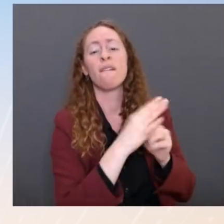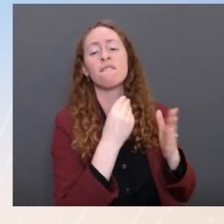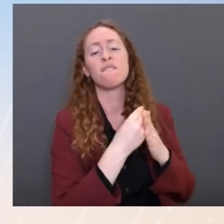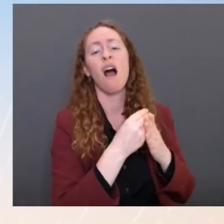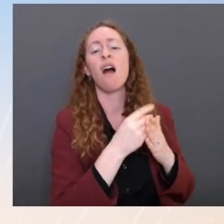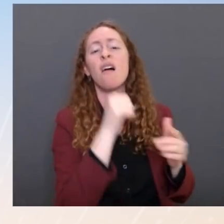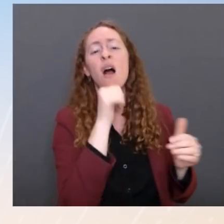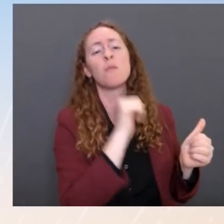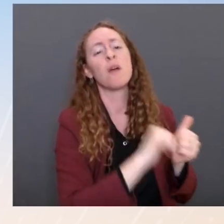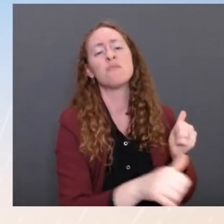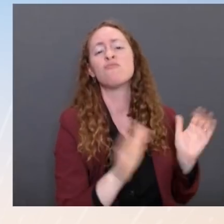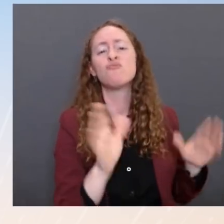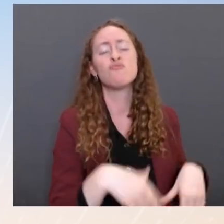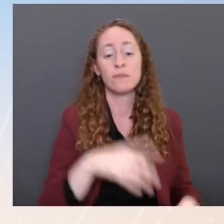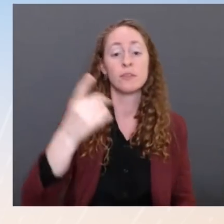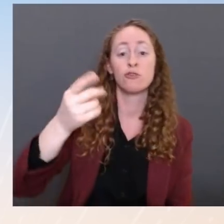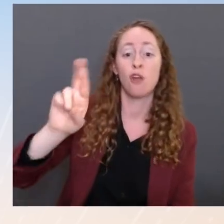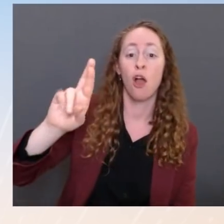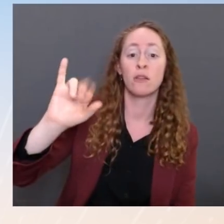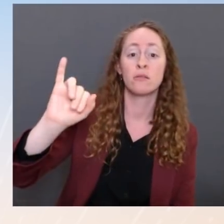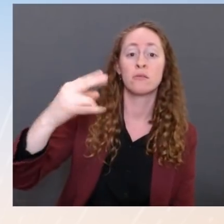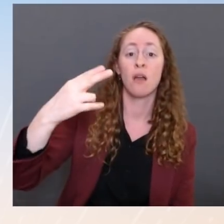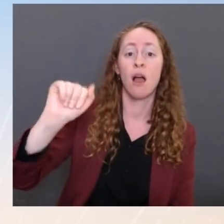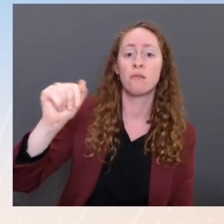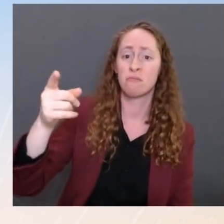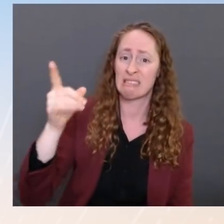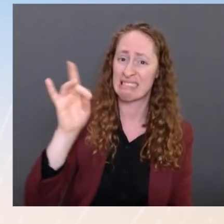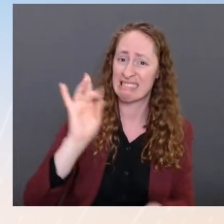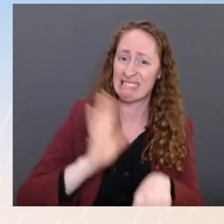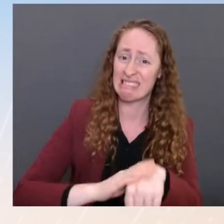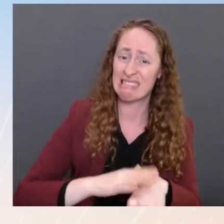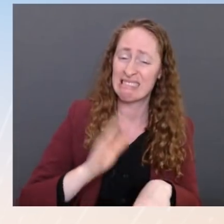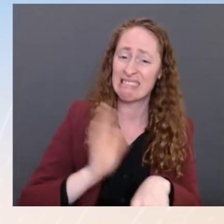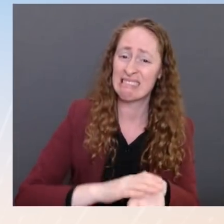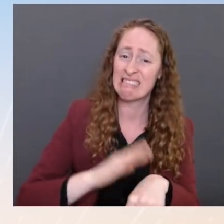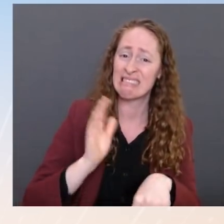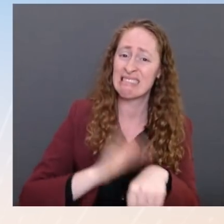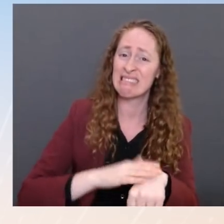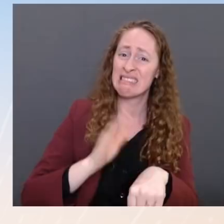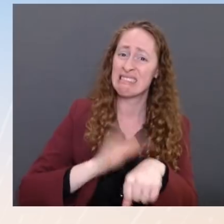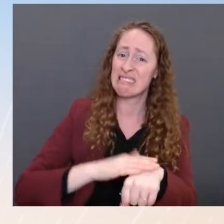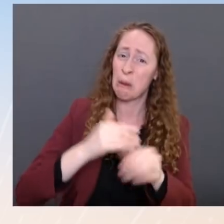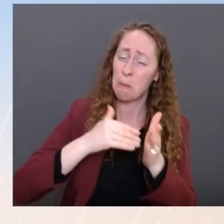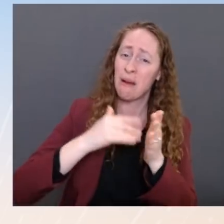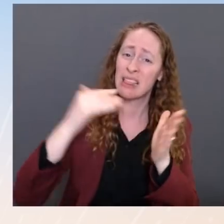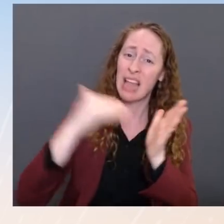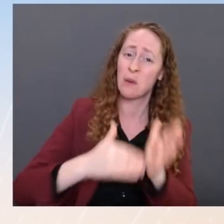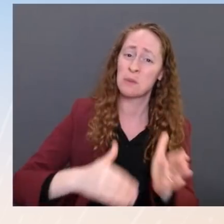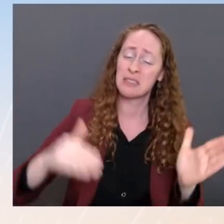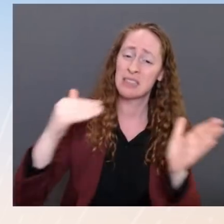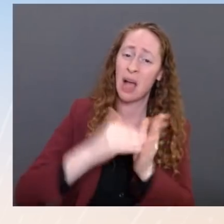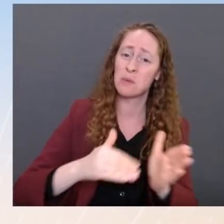Dr. Jha talks to a range of people internally -- health experts -- and externally. And this is in the range of what they have conveyed to him directly.